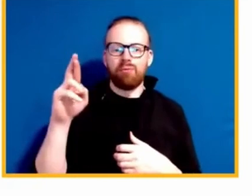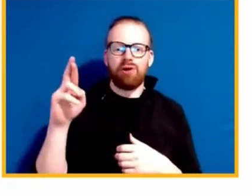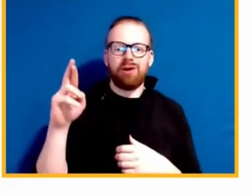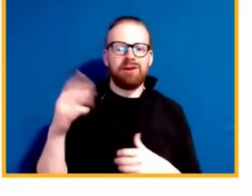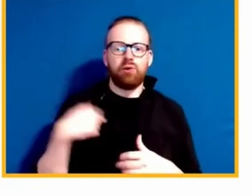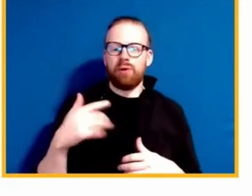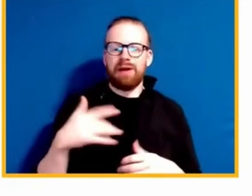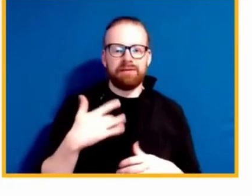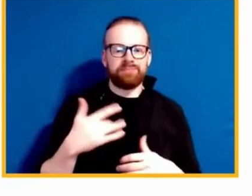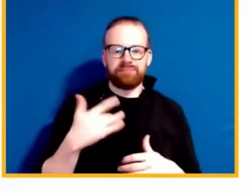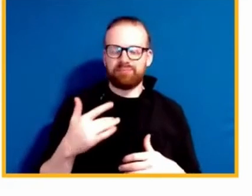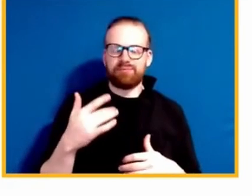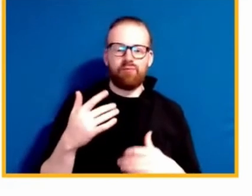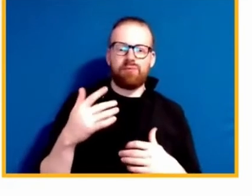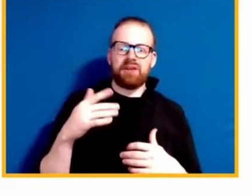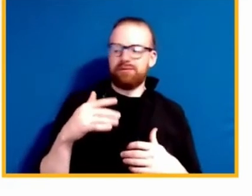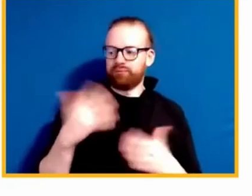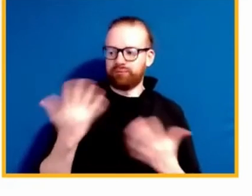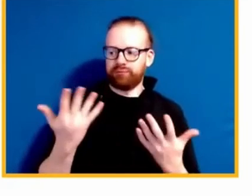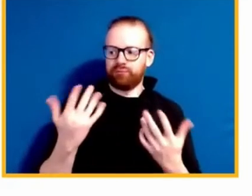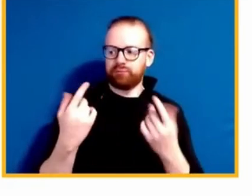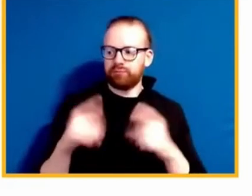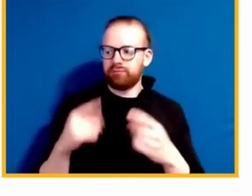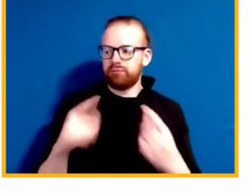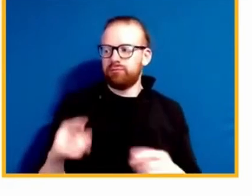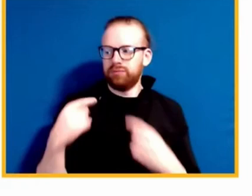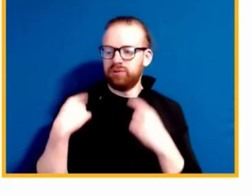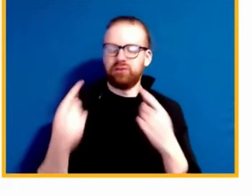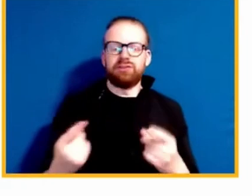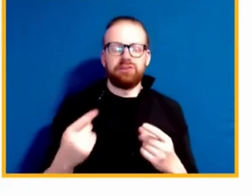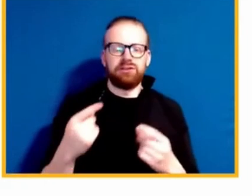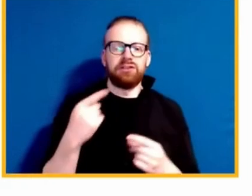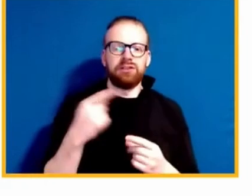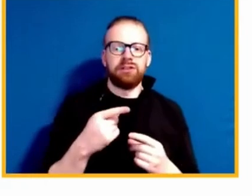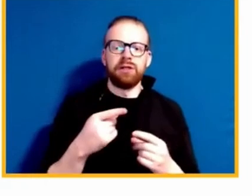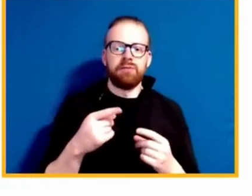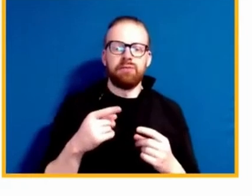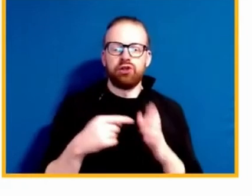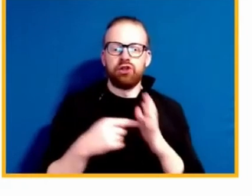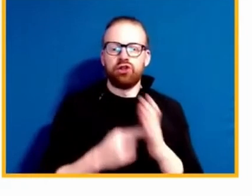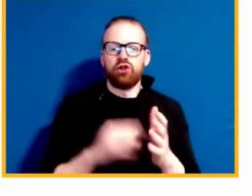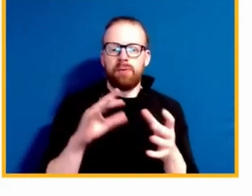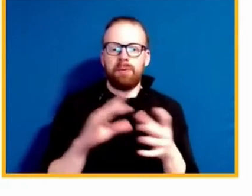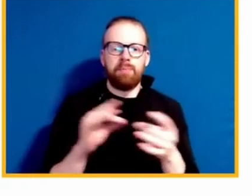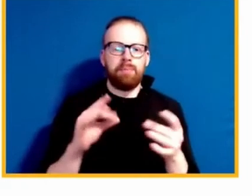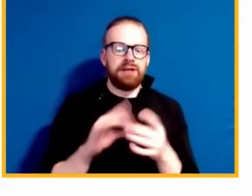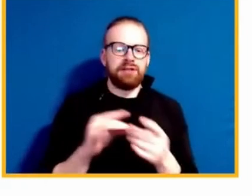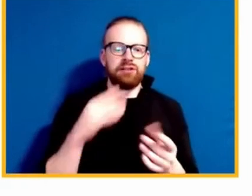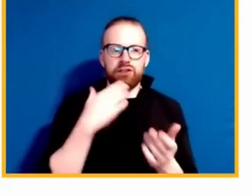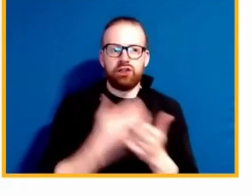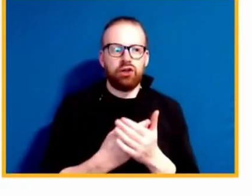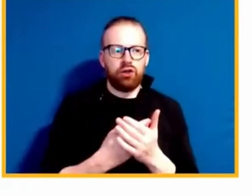like what's going on here and it kind of, you relate that message very well with all your movements and everything like that,